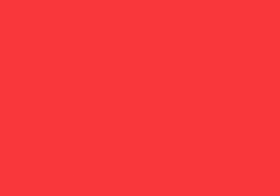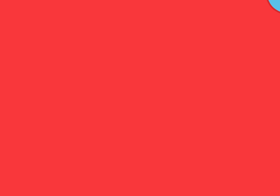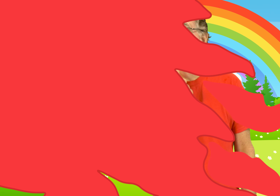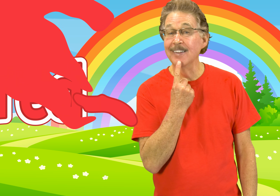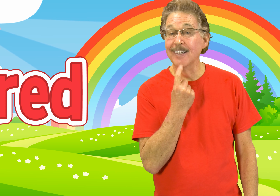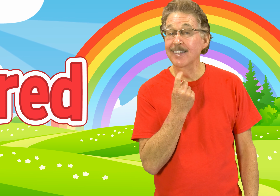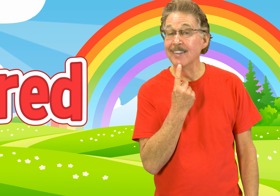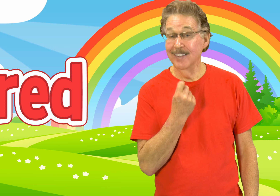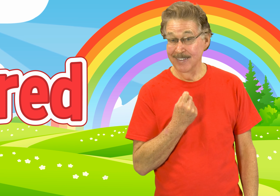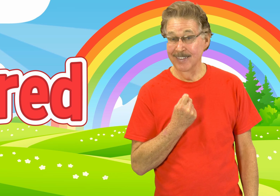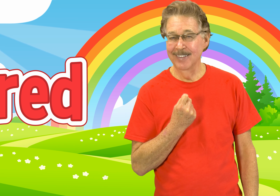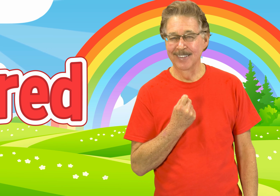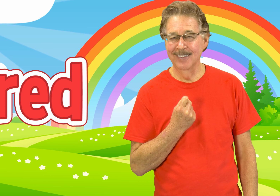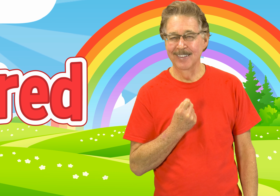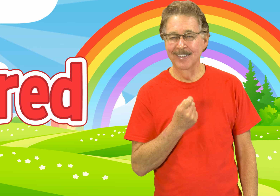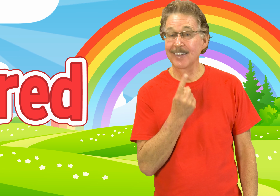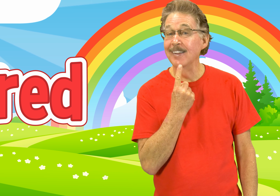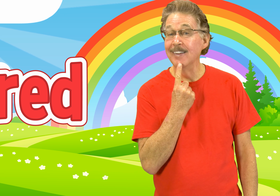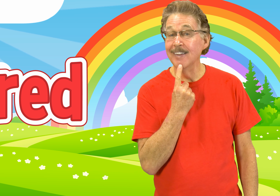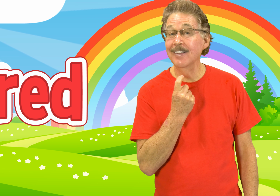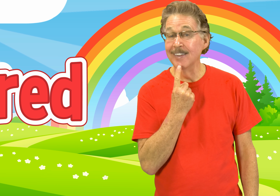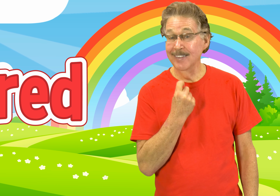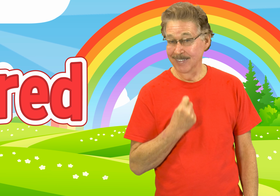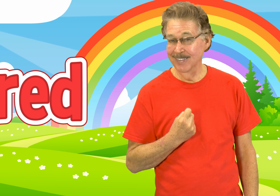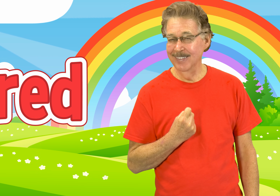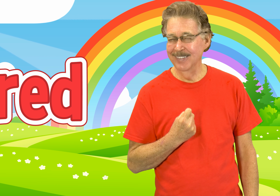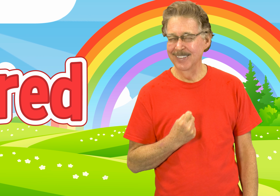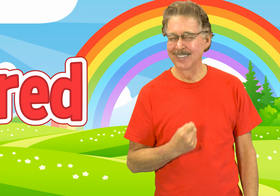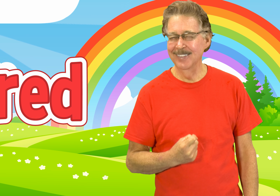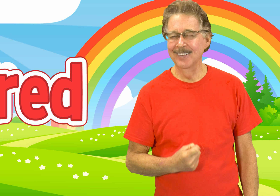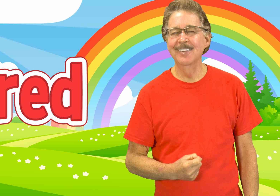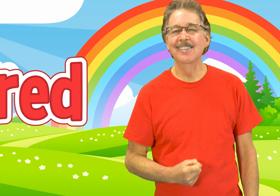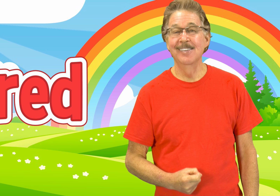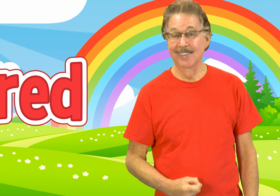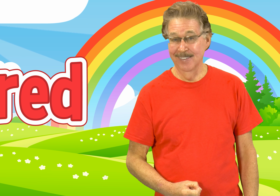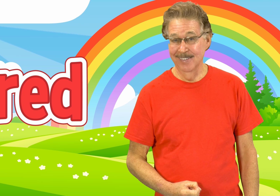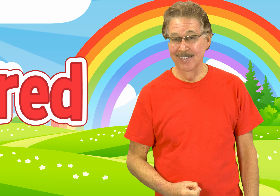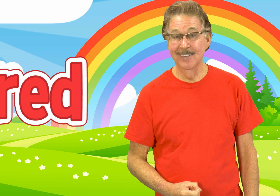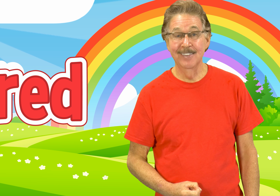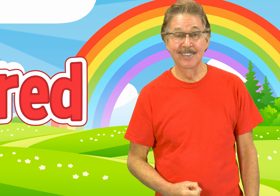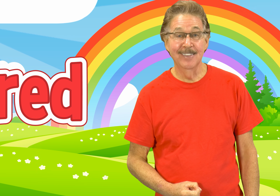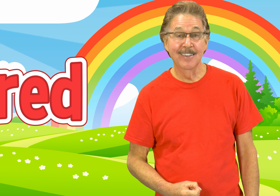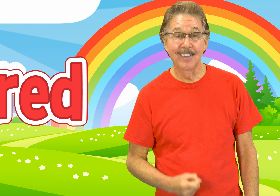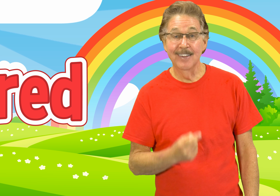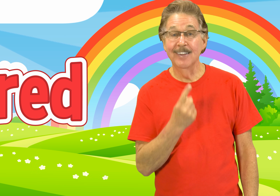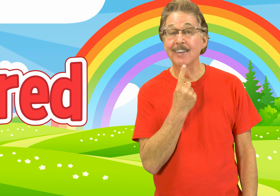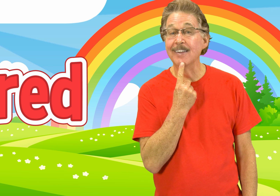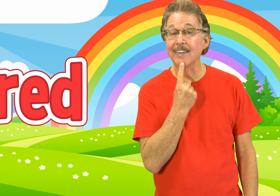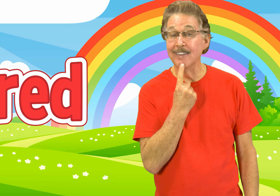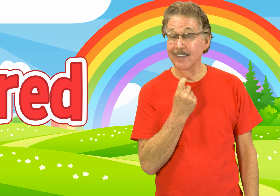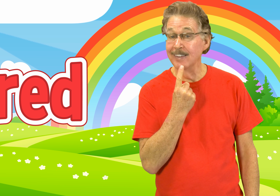Red This is the sign for red